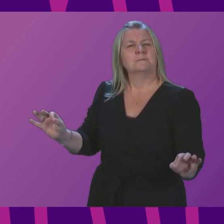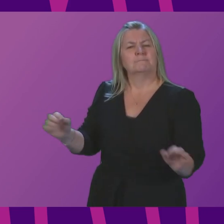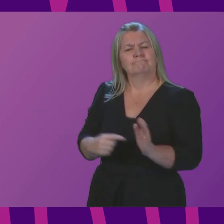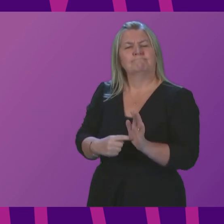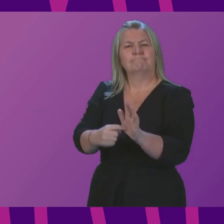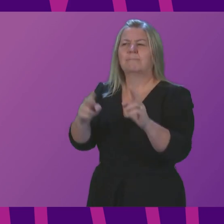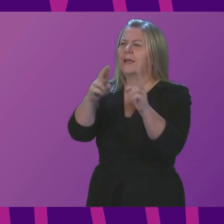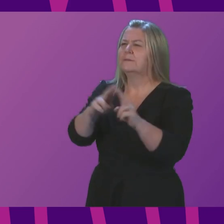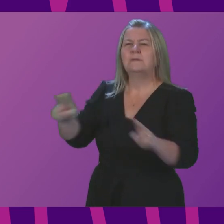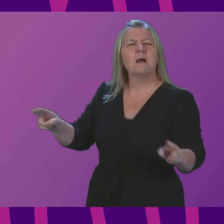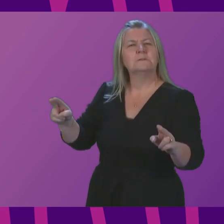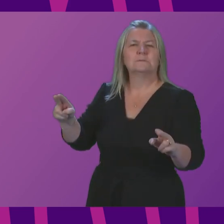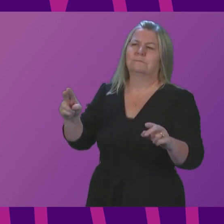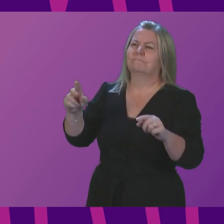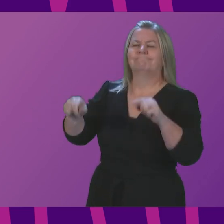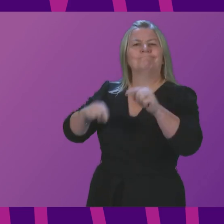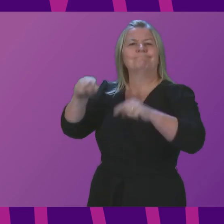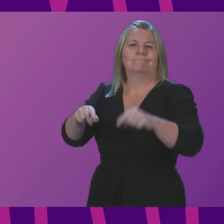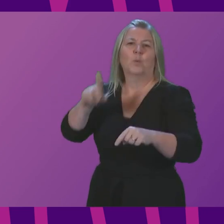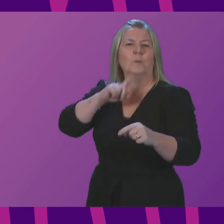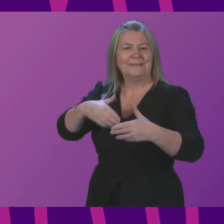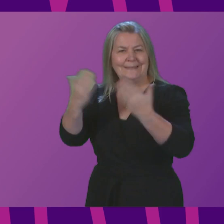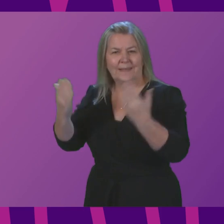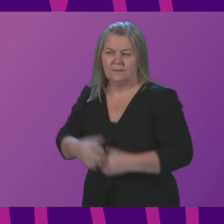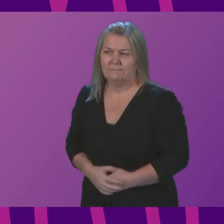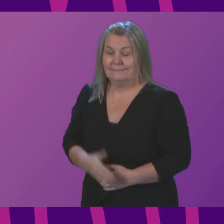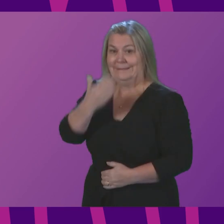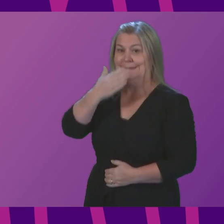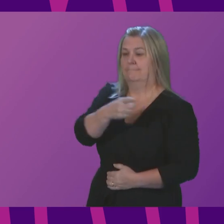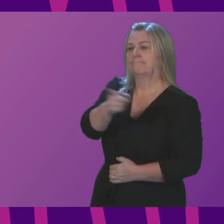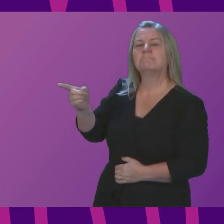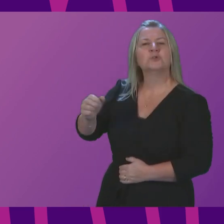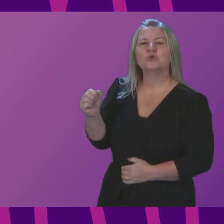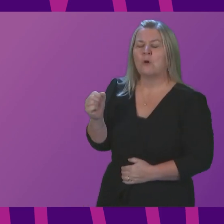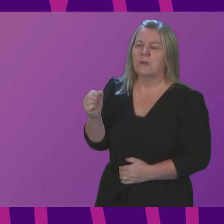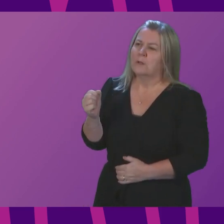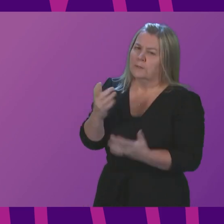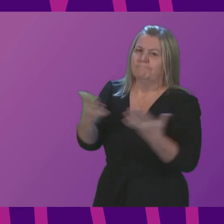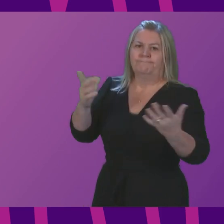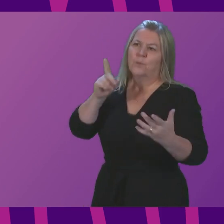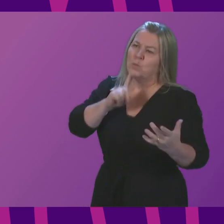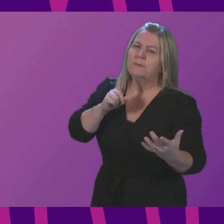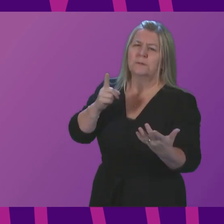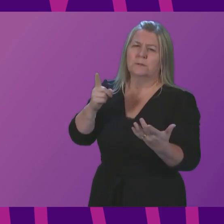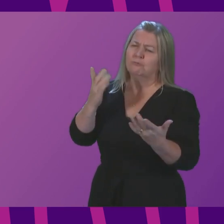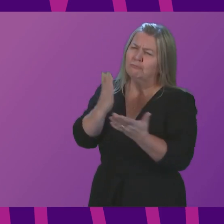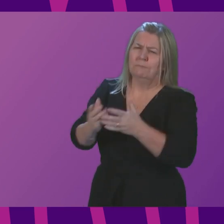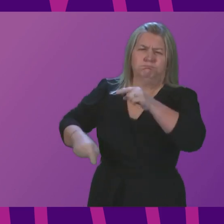day. Tragically, in Scotland, more and more women each year become victims of crime. Last